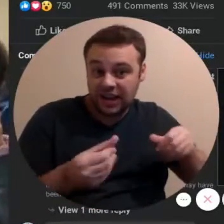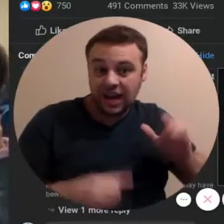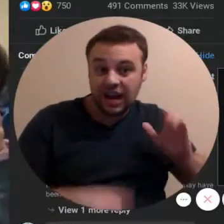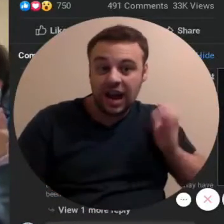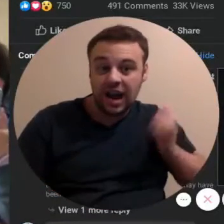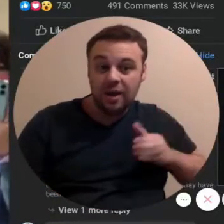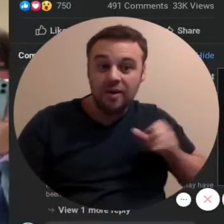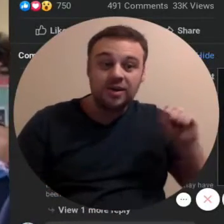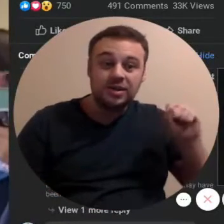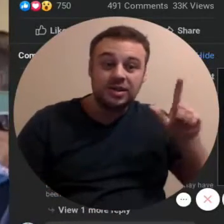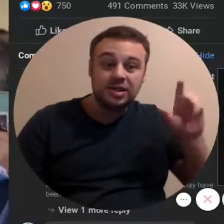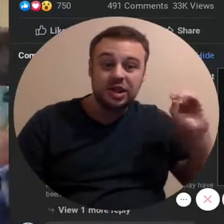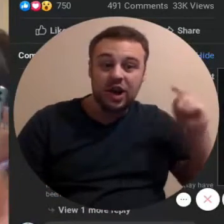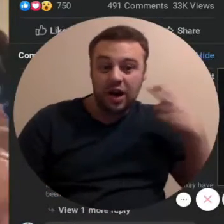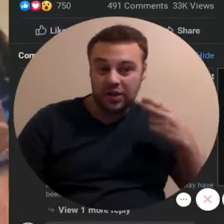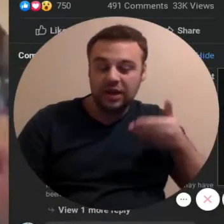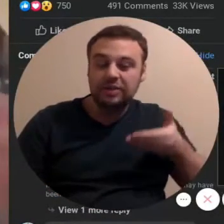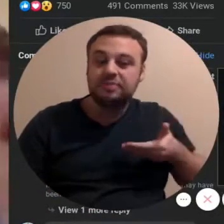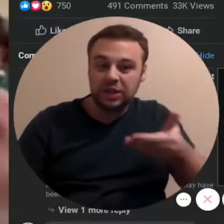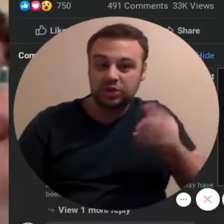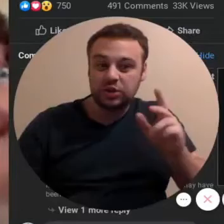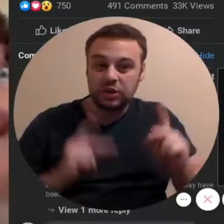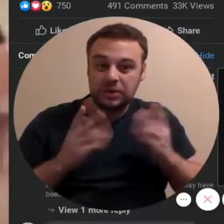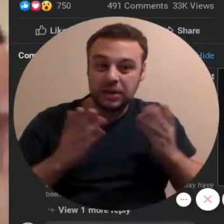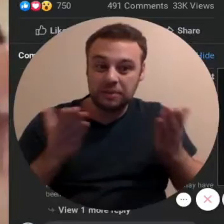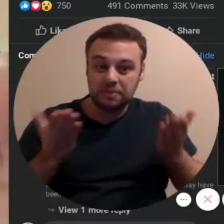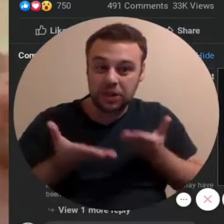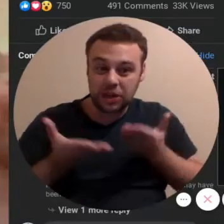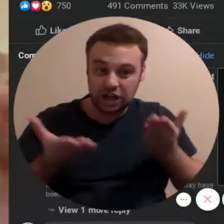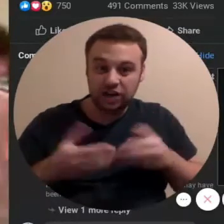By the way, I'm having a hard time getting the donate button loaded on this